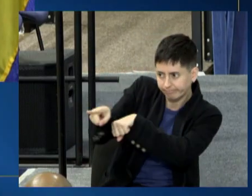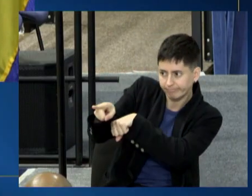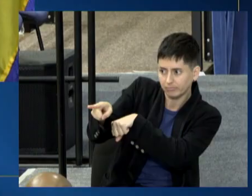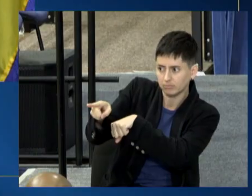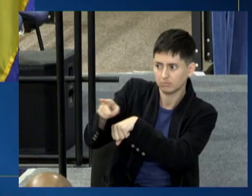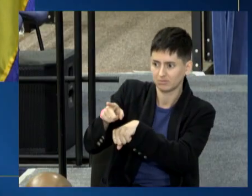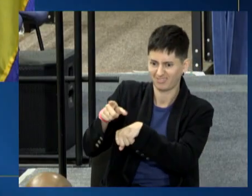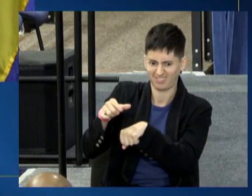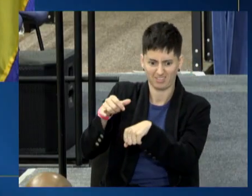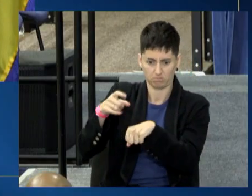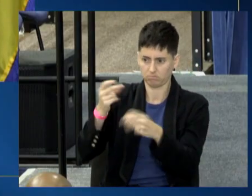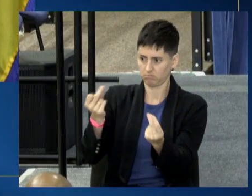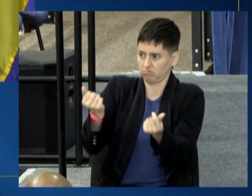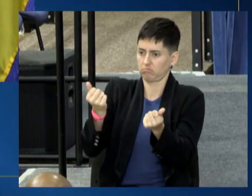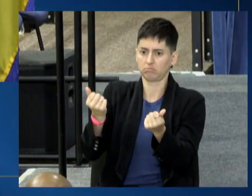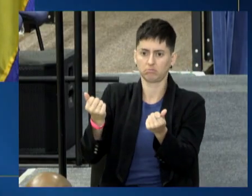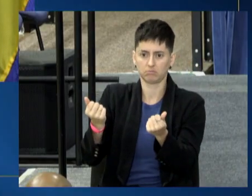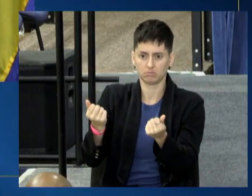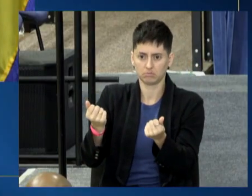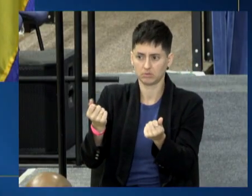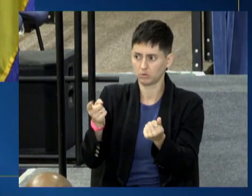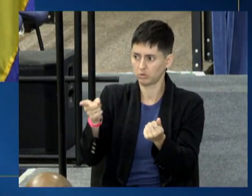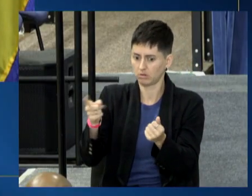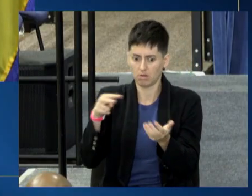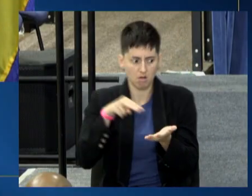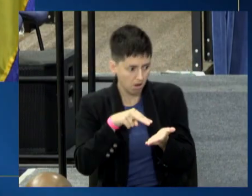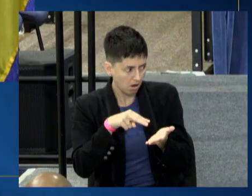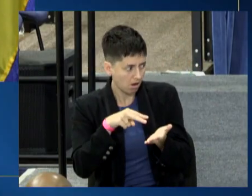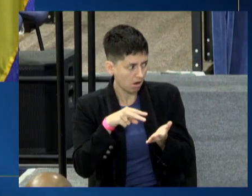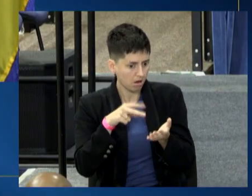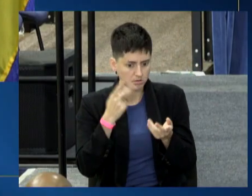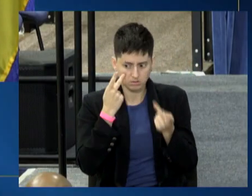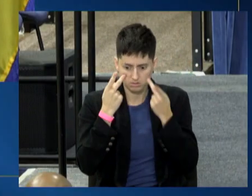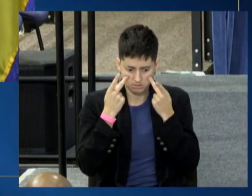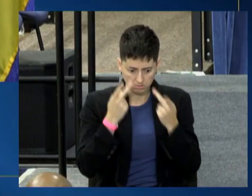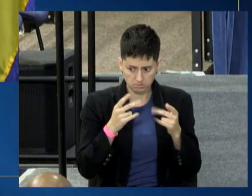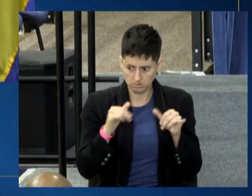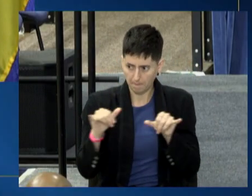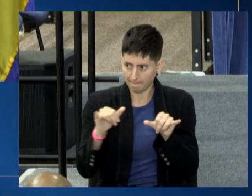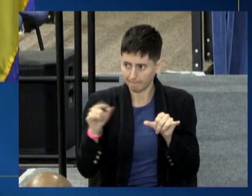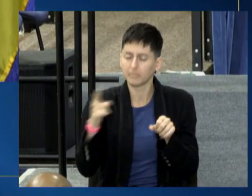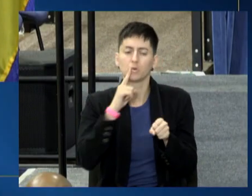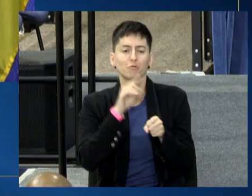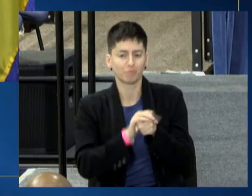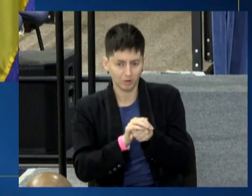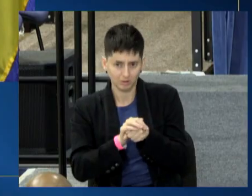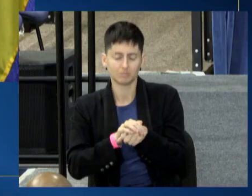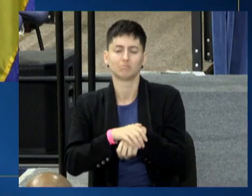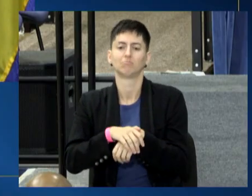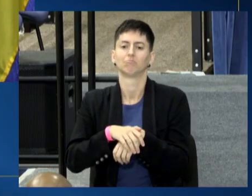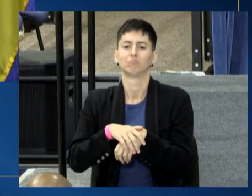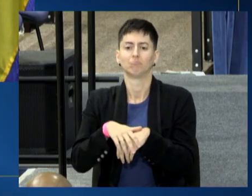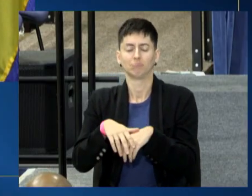I saw. She confirmed the diagnosis, and I was able to start Mr. C. on treatment that very same night.